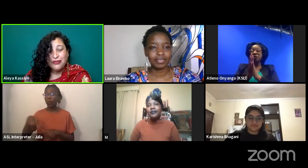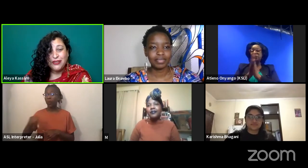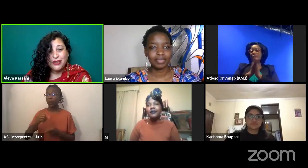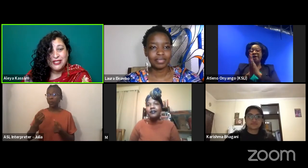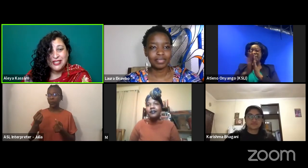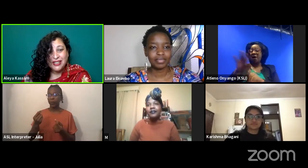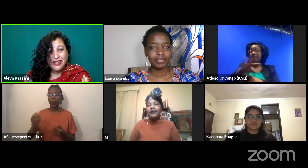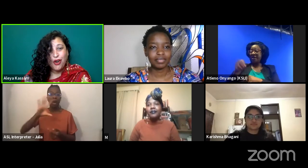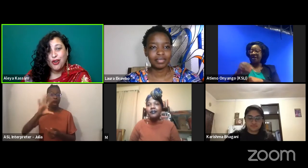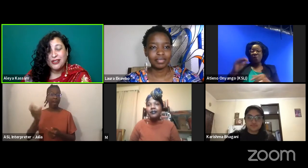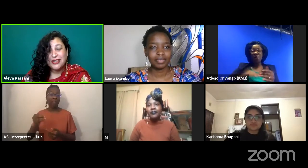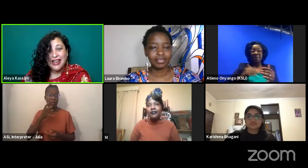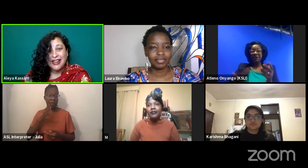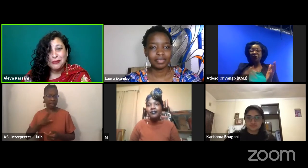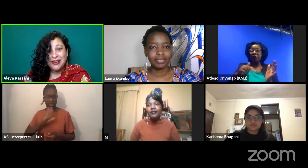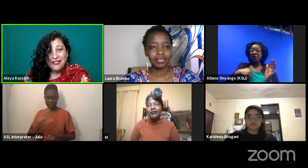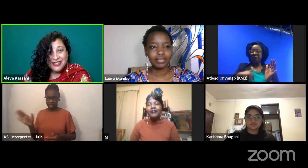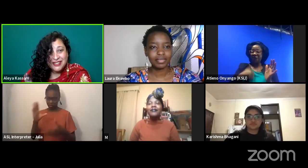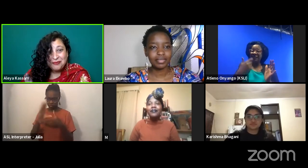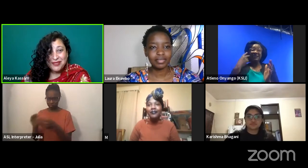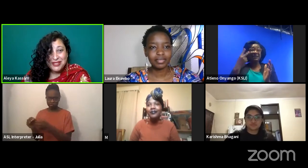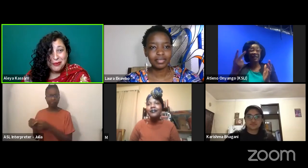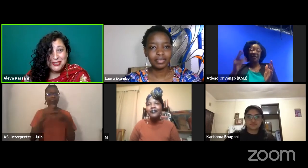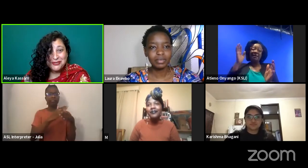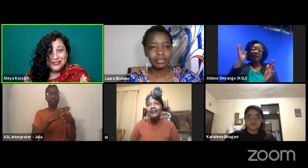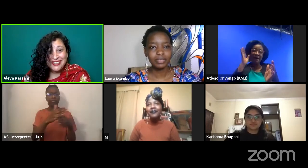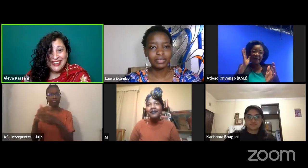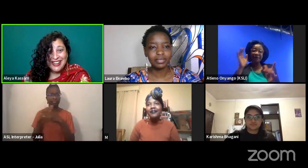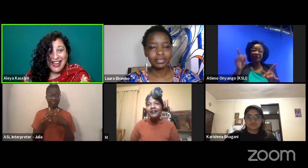to feel seen, heard and beloved. That's what we do.